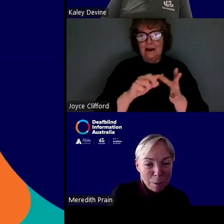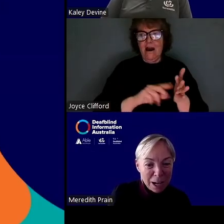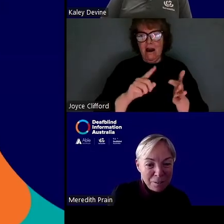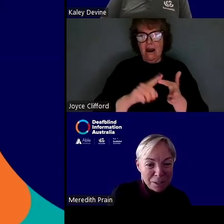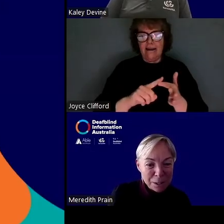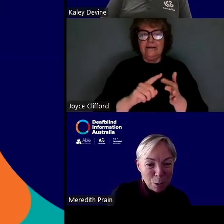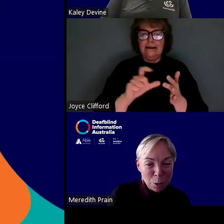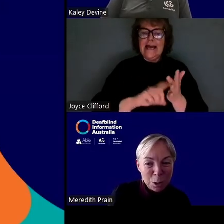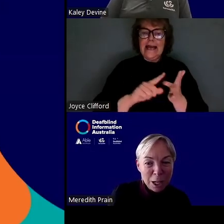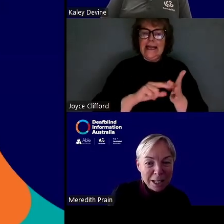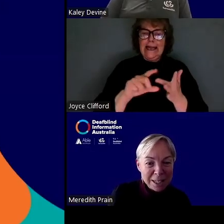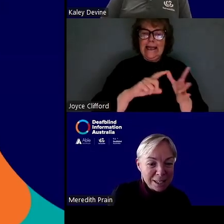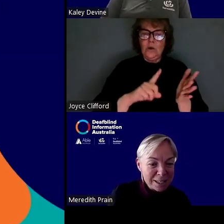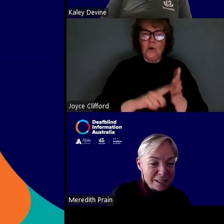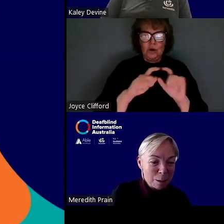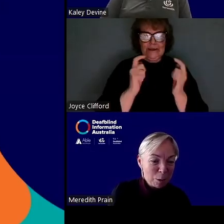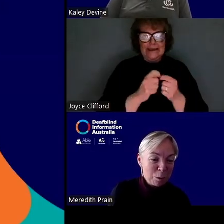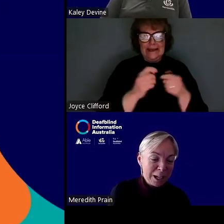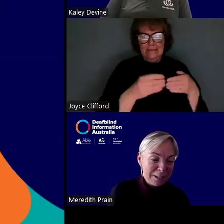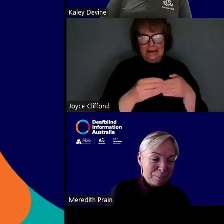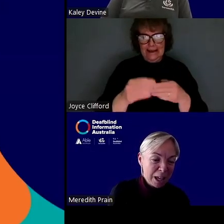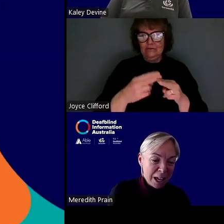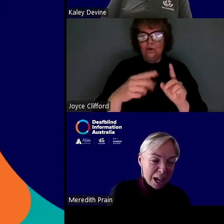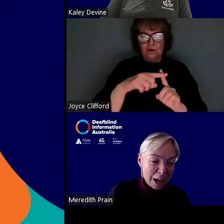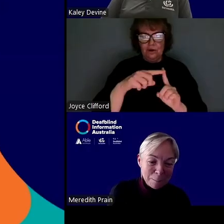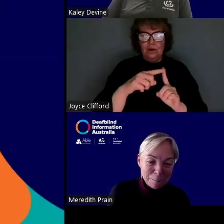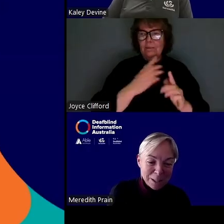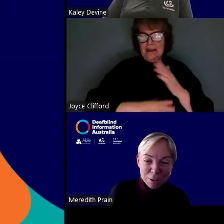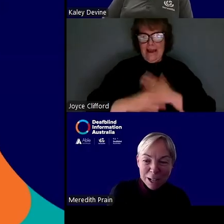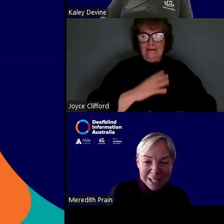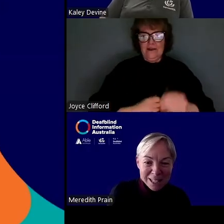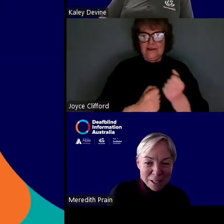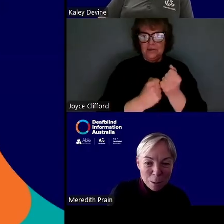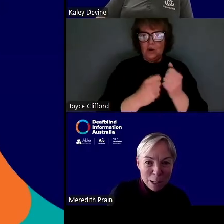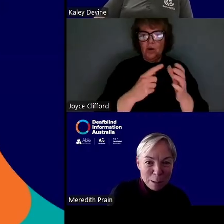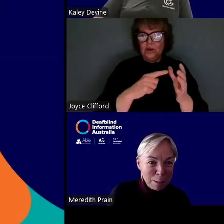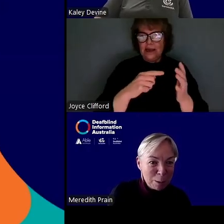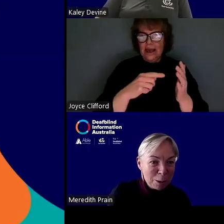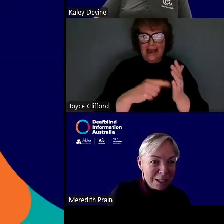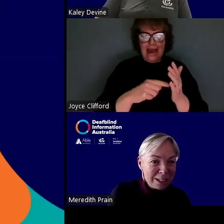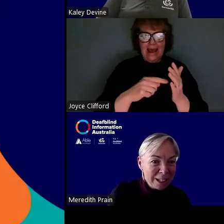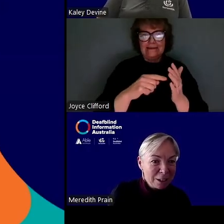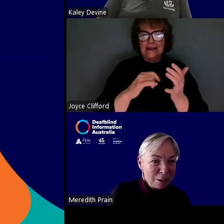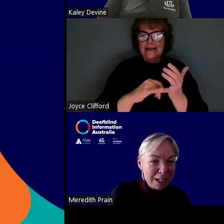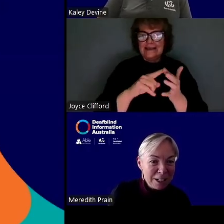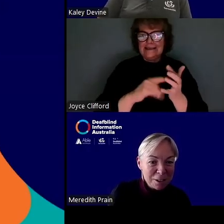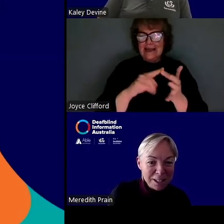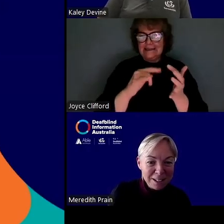behaviour support at SensesWA. It is great to see so many people and the great interest in